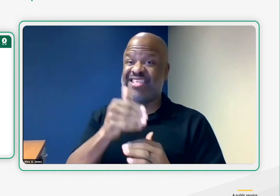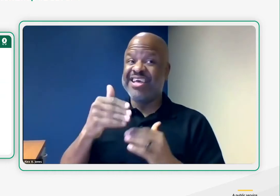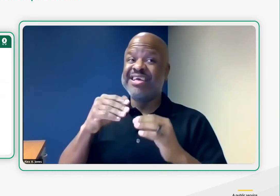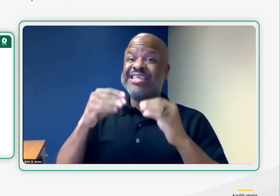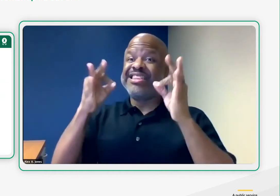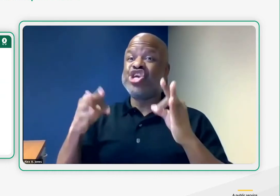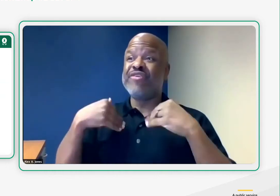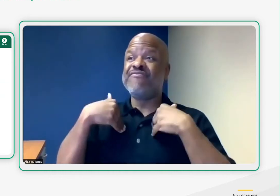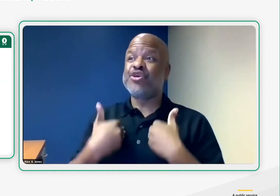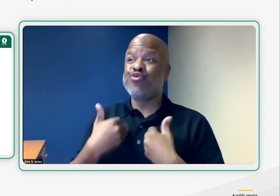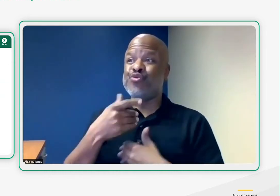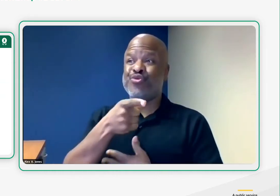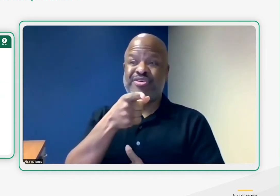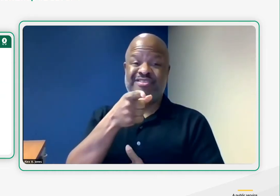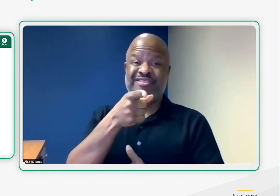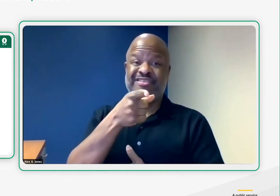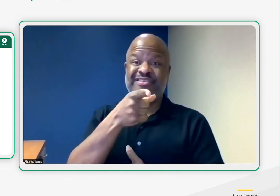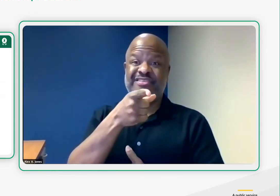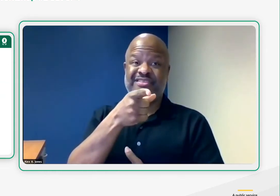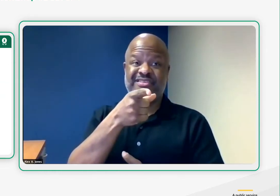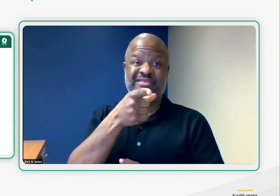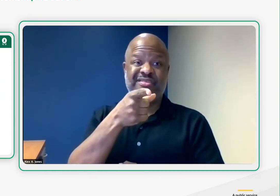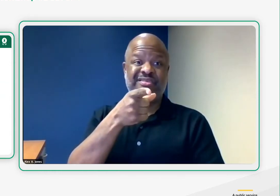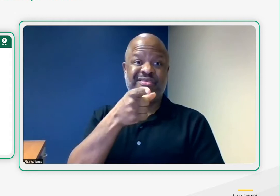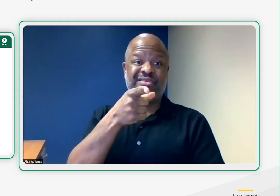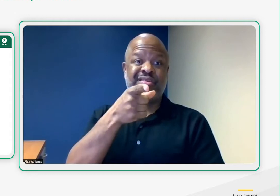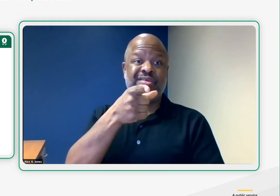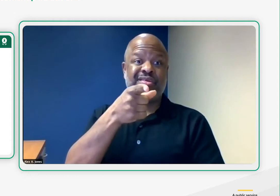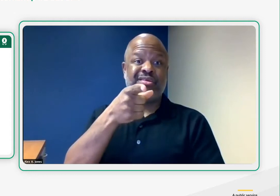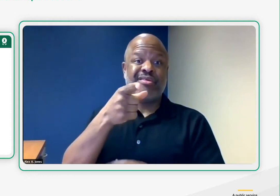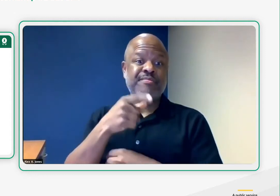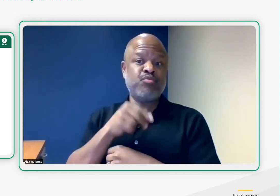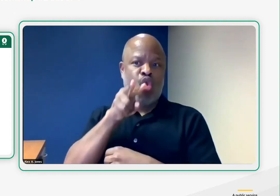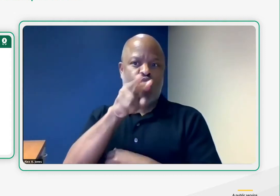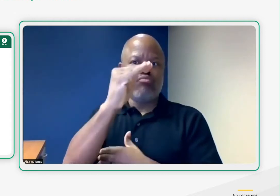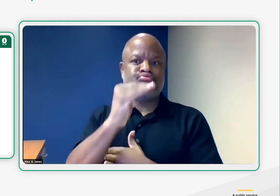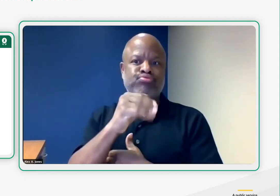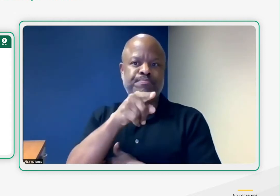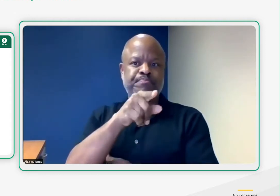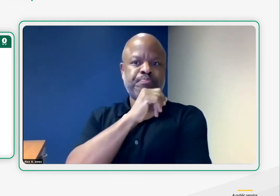So what comes next is decision fatigue. And you can look at the 4 steps of the decision fatigue.